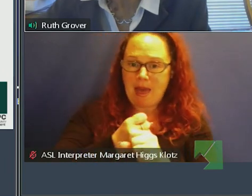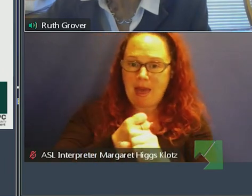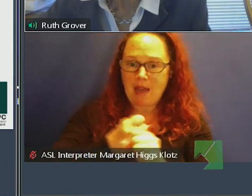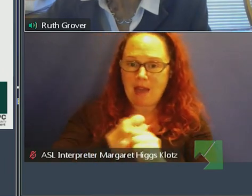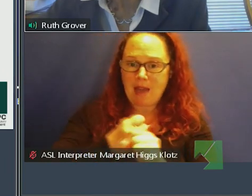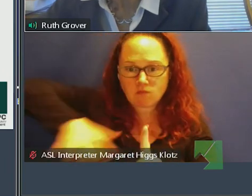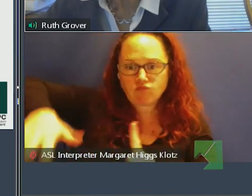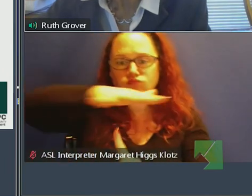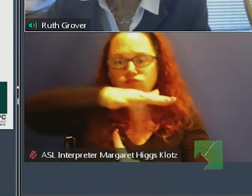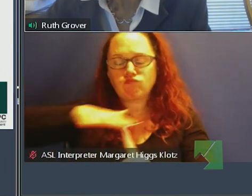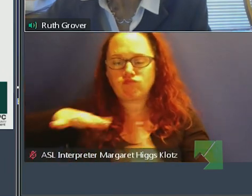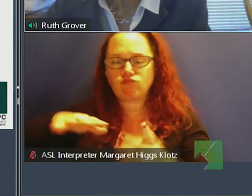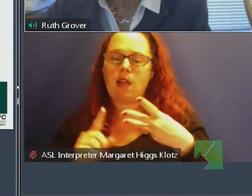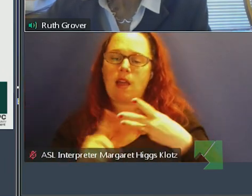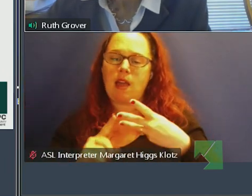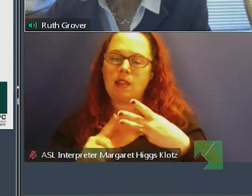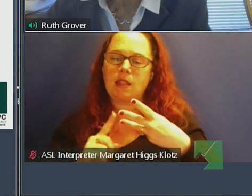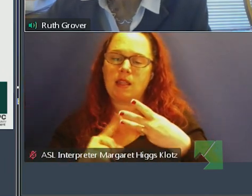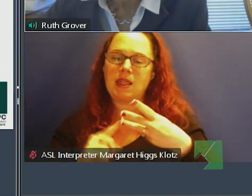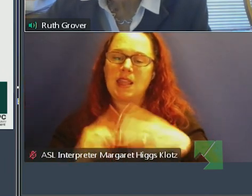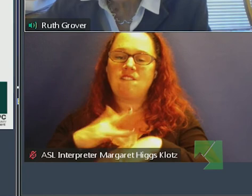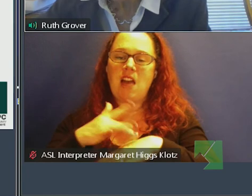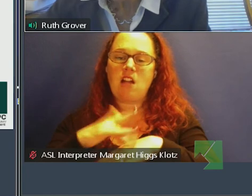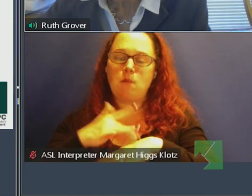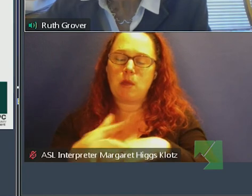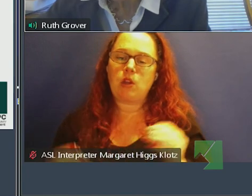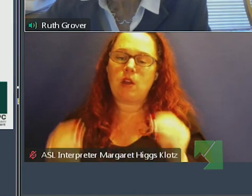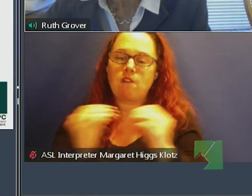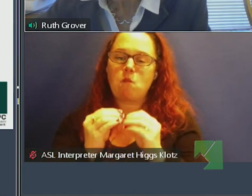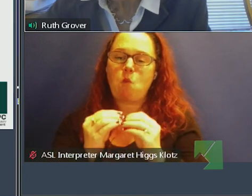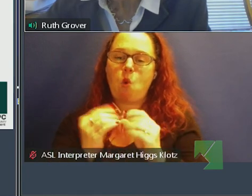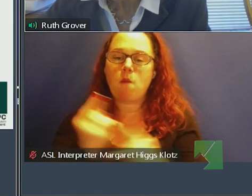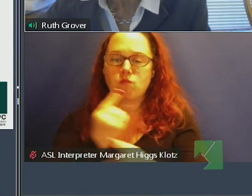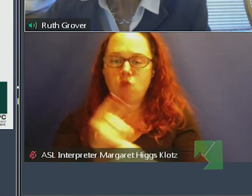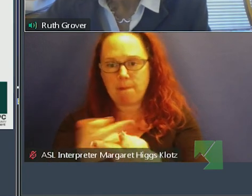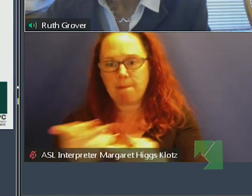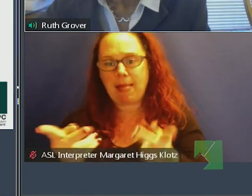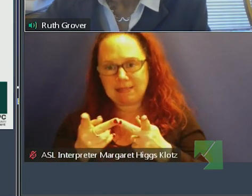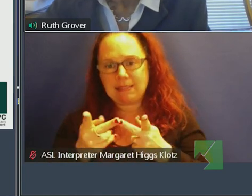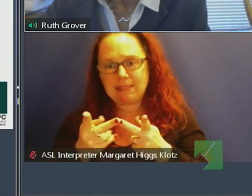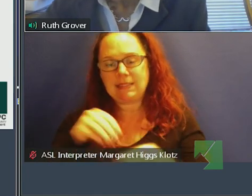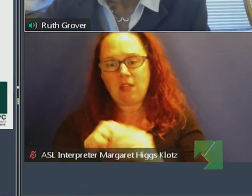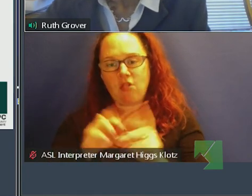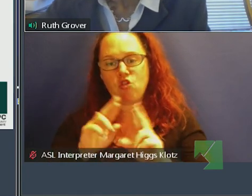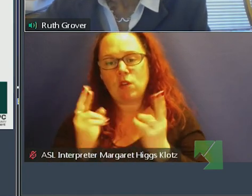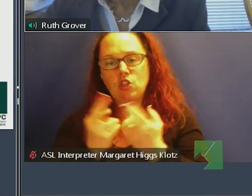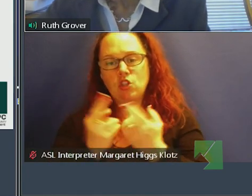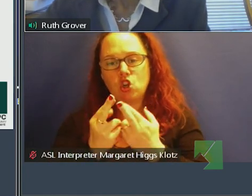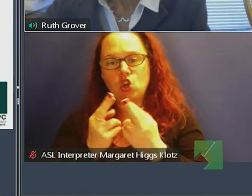availability of other more appropriate sites in the region. Great. Additionally,